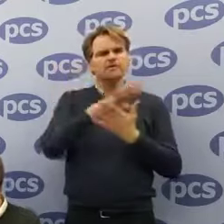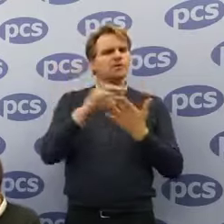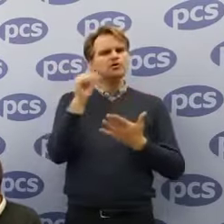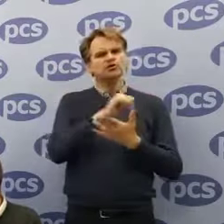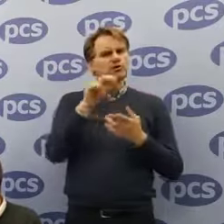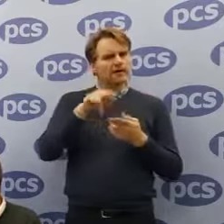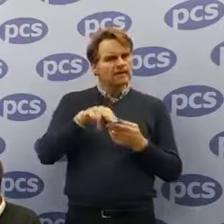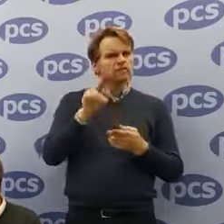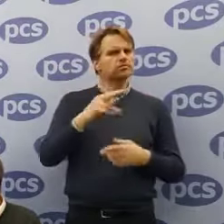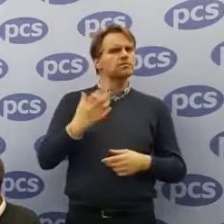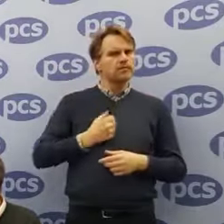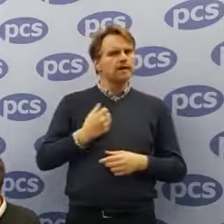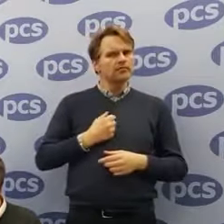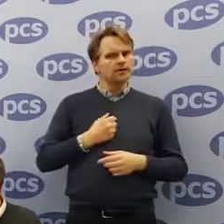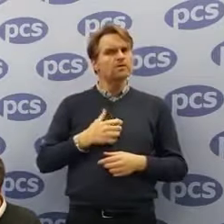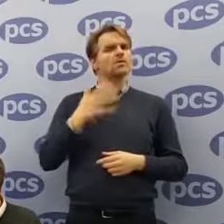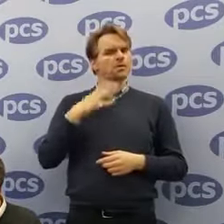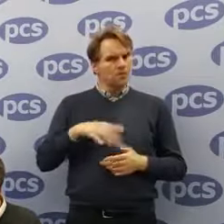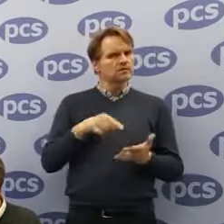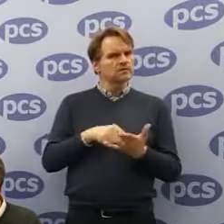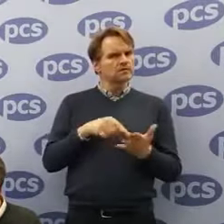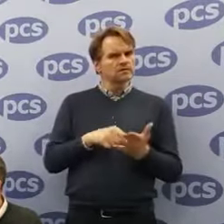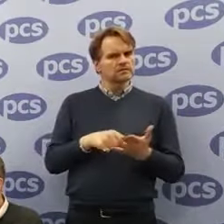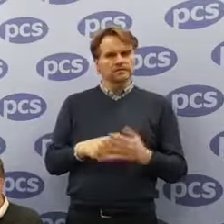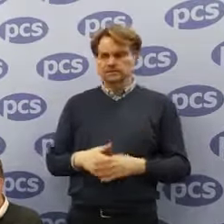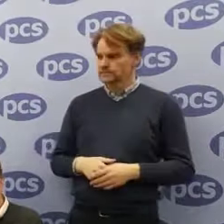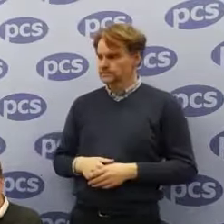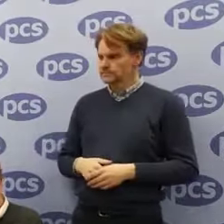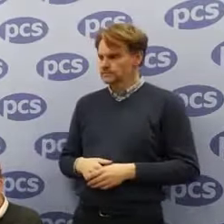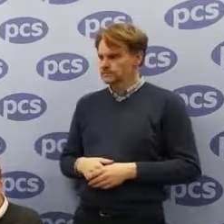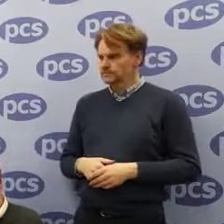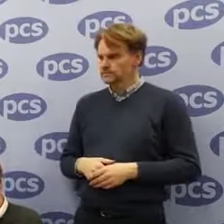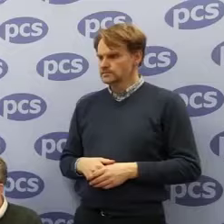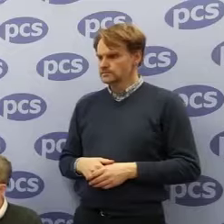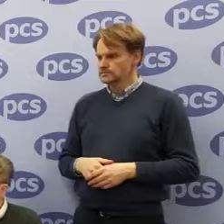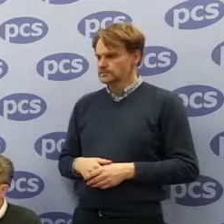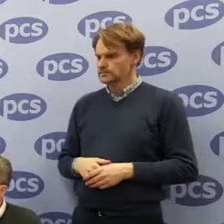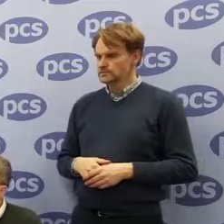what we want to do. Okay and indeed along the same lines Patricia Barnes has